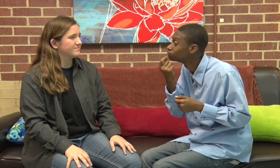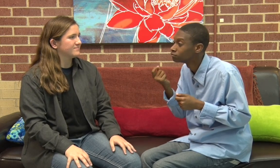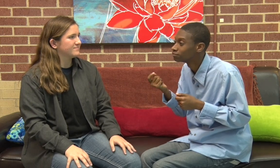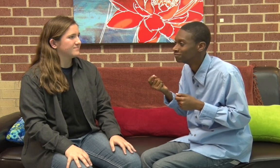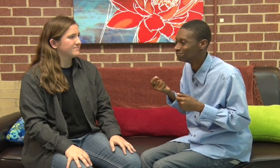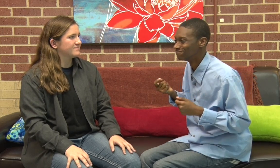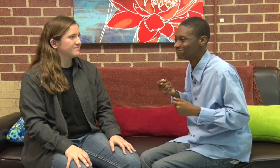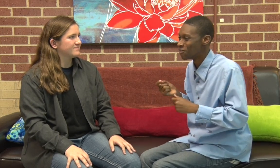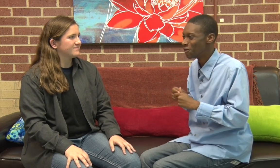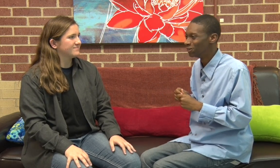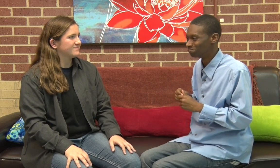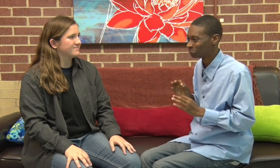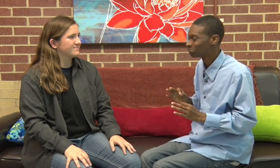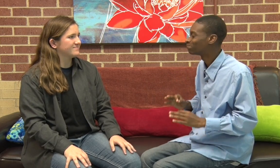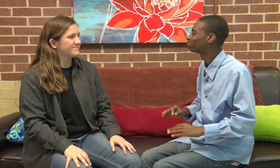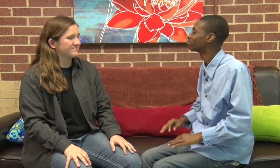Then, he was finished and smiled.